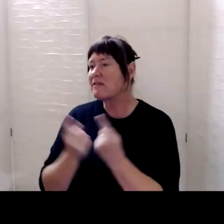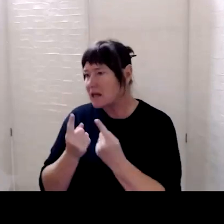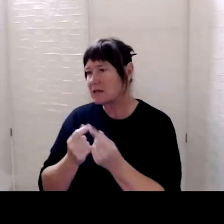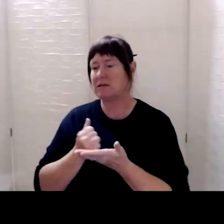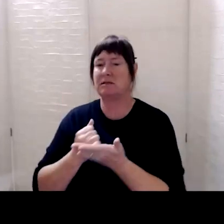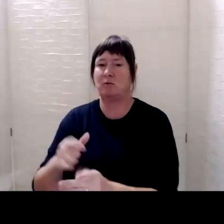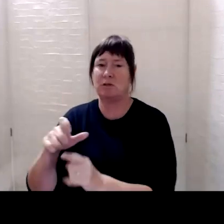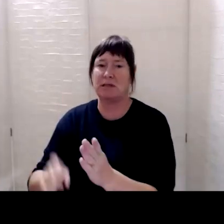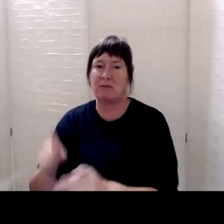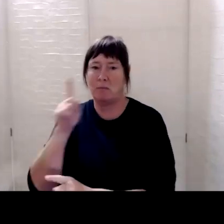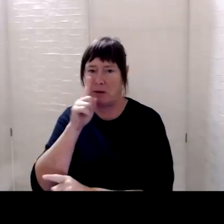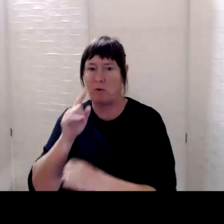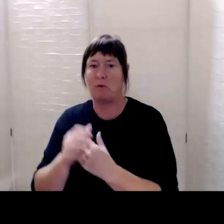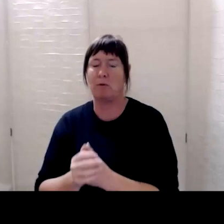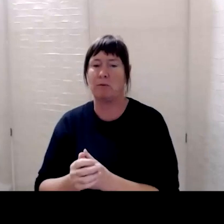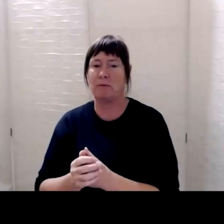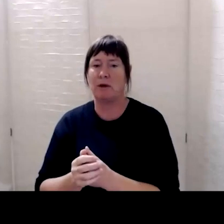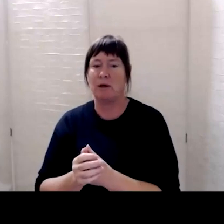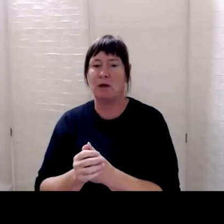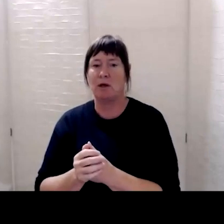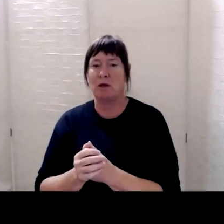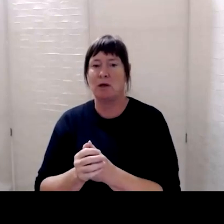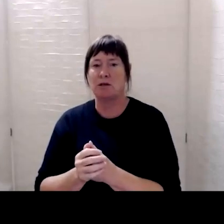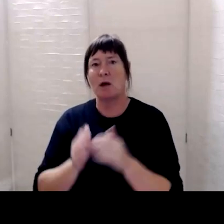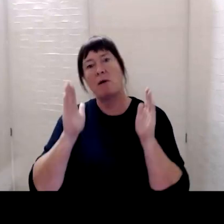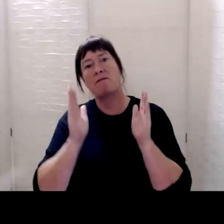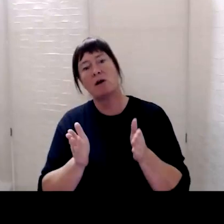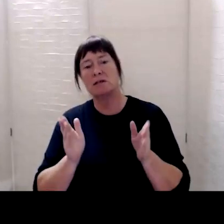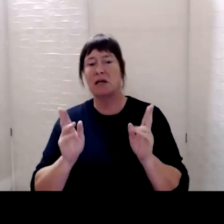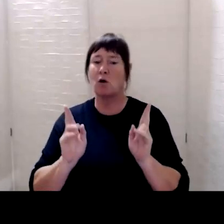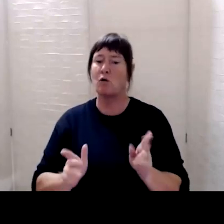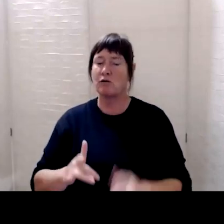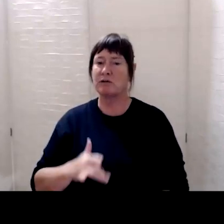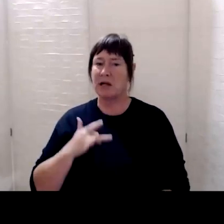So this focus on ordinary life approaches makes it much harder